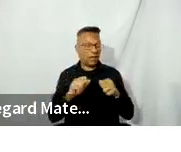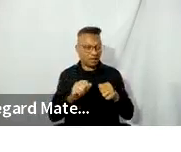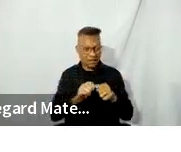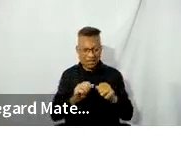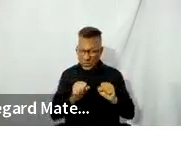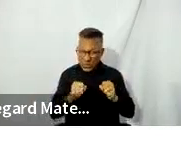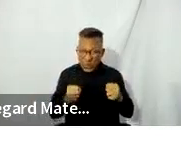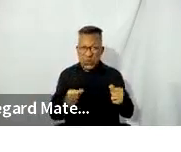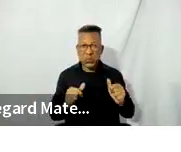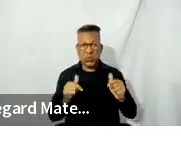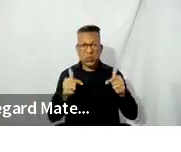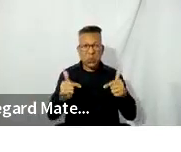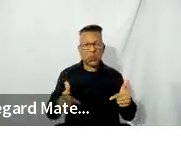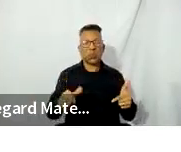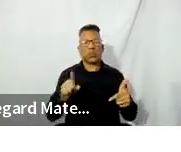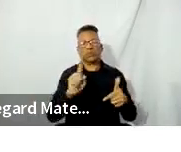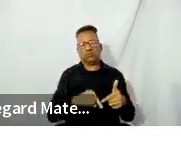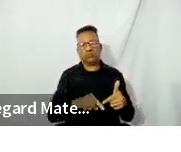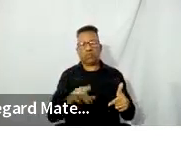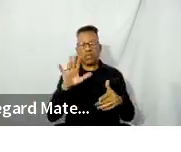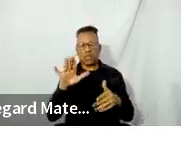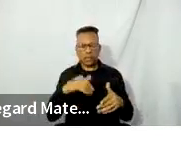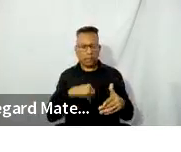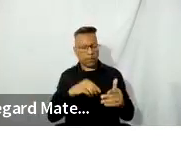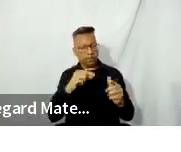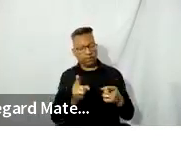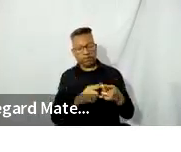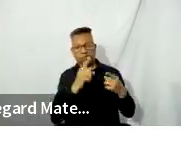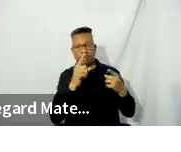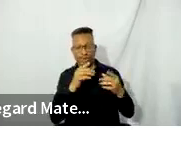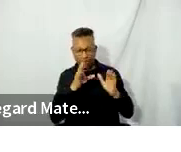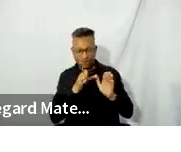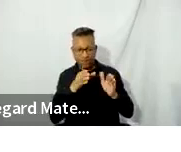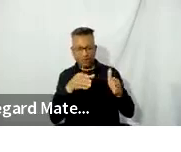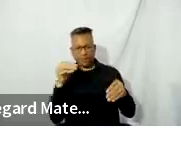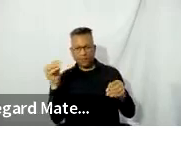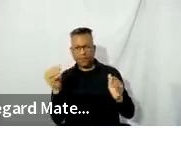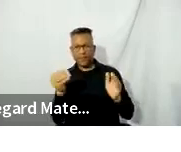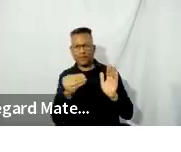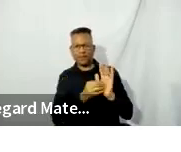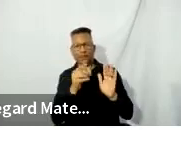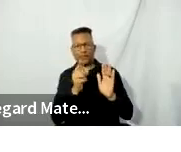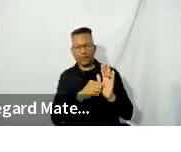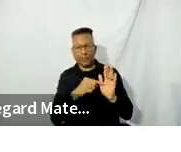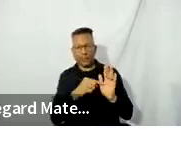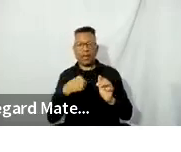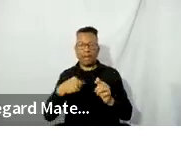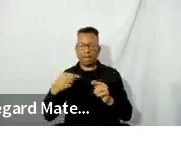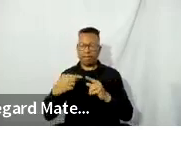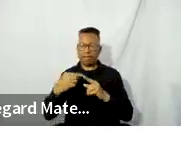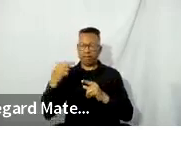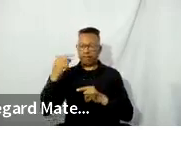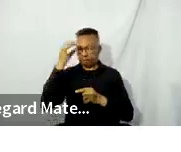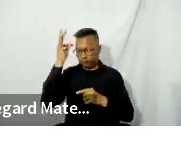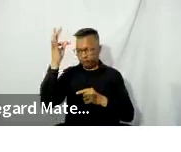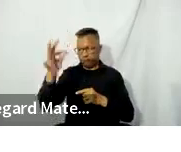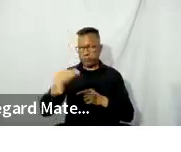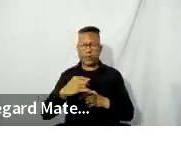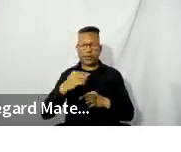at the at the foundation of any kind of any kind of psychological any kind of psychological theory heory? I'm. i'm not